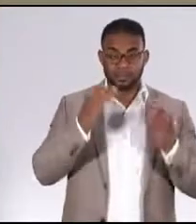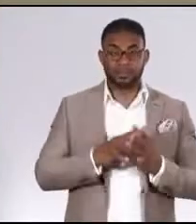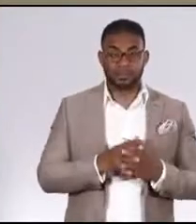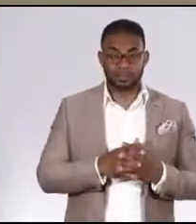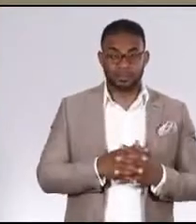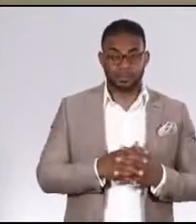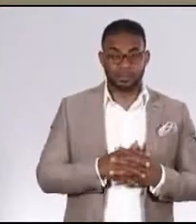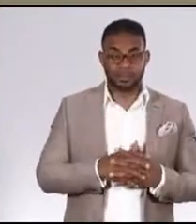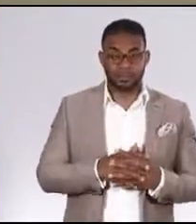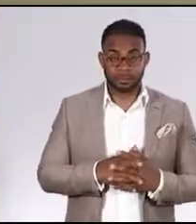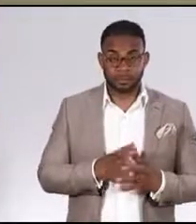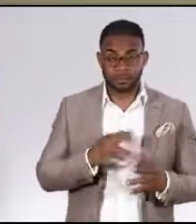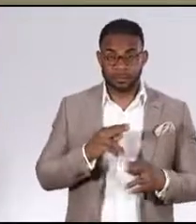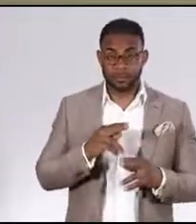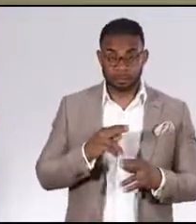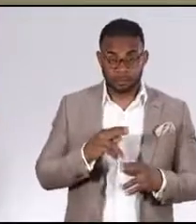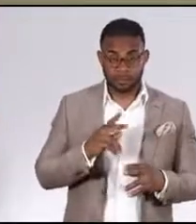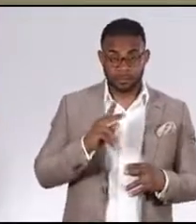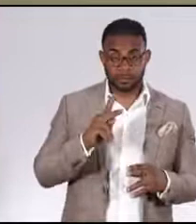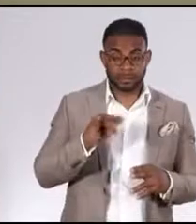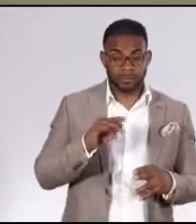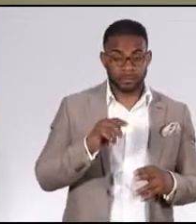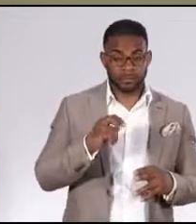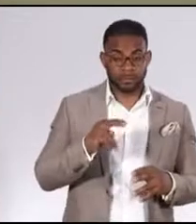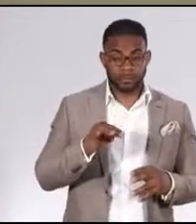and My candidates is getting worse. If my hearing gets worse,